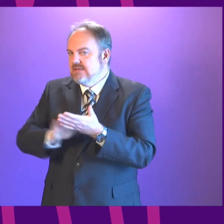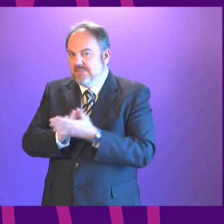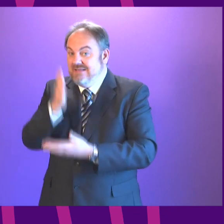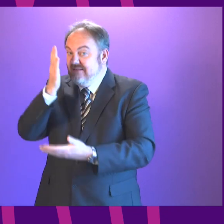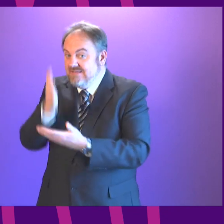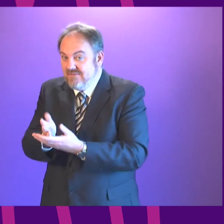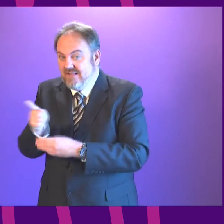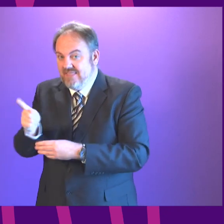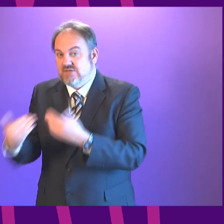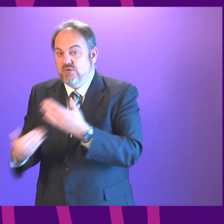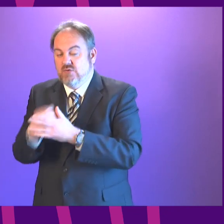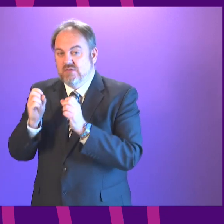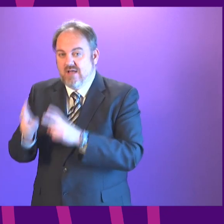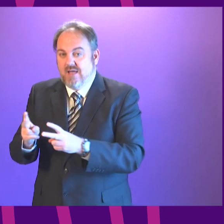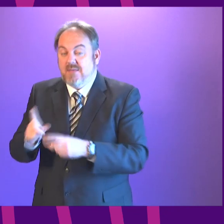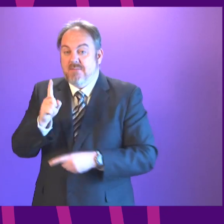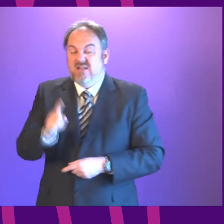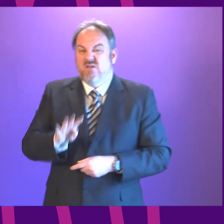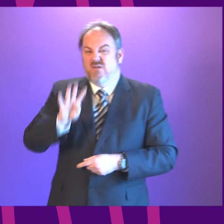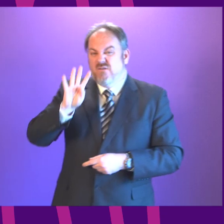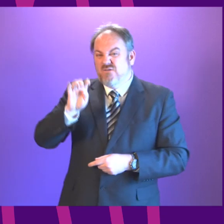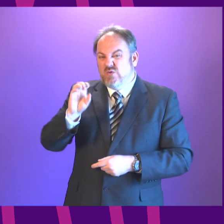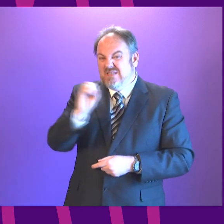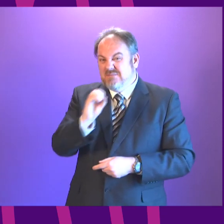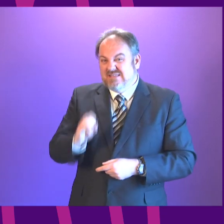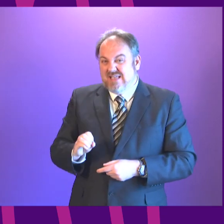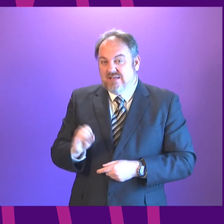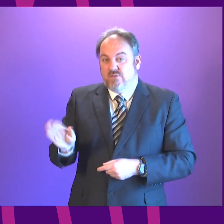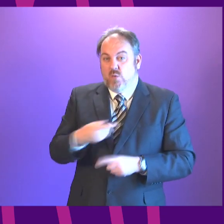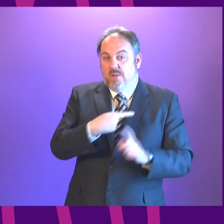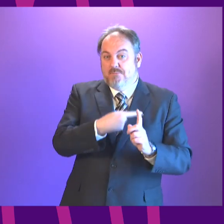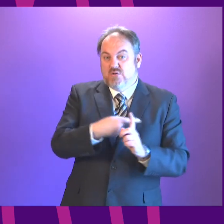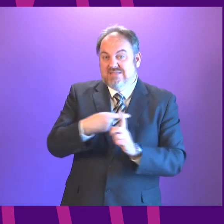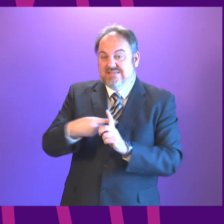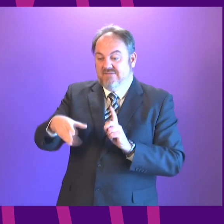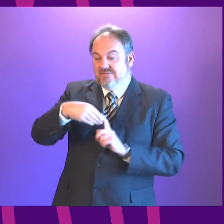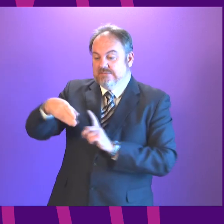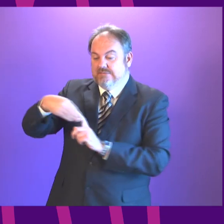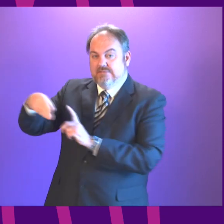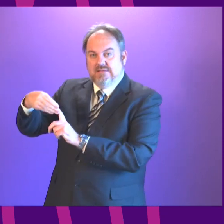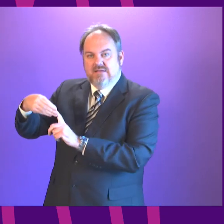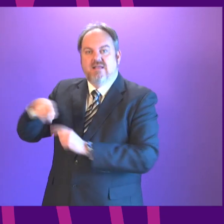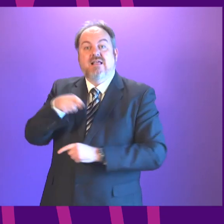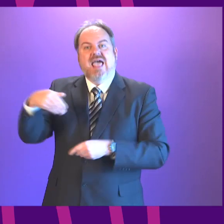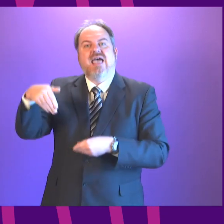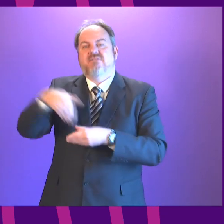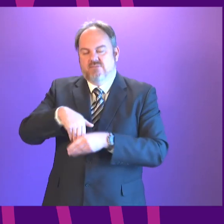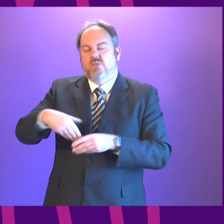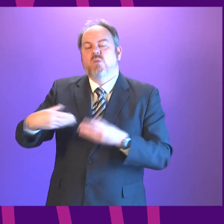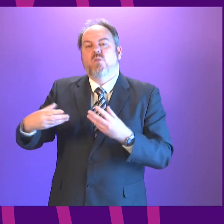around 14 per cent of positive cases in Scotland already had the S-gene dropout, which compares